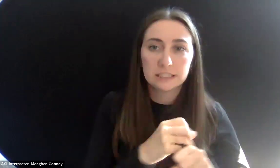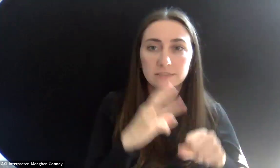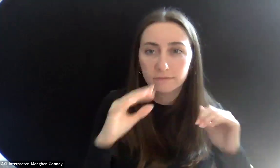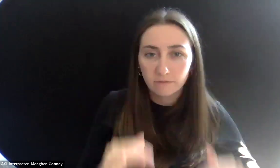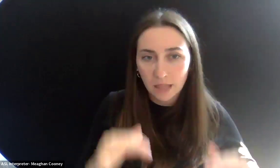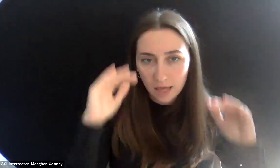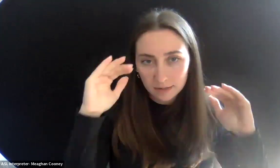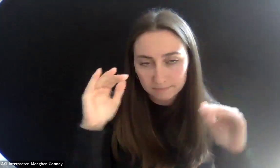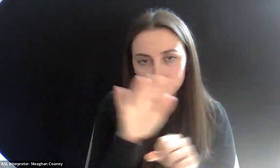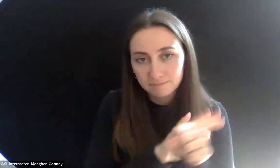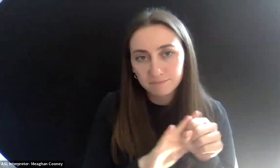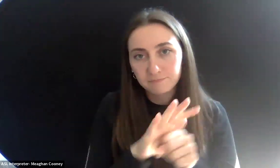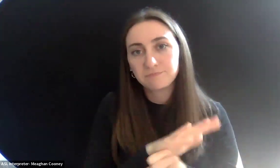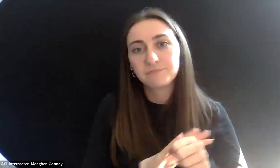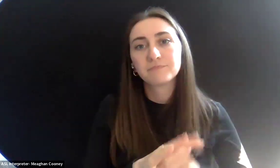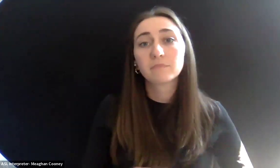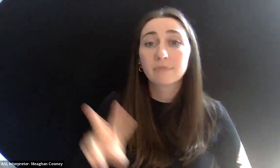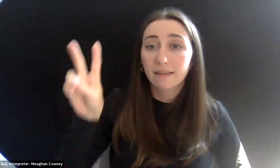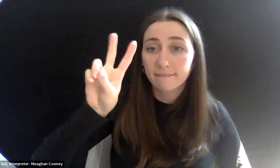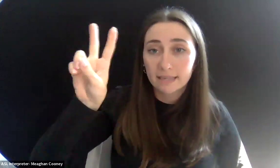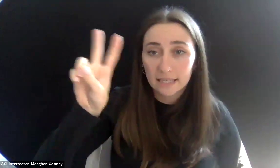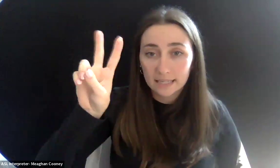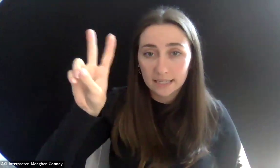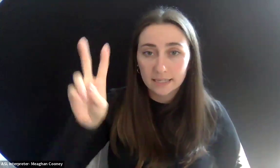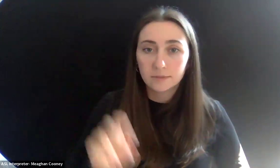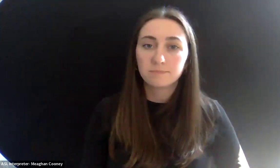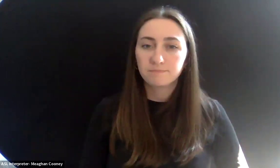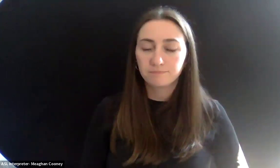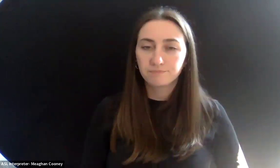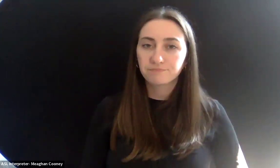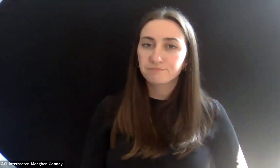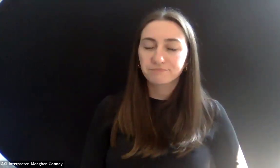So for this in V zone we think there's not not a lot of